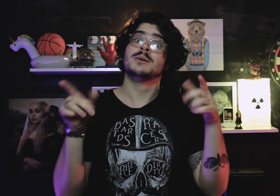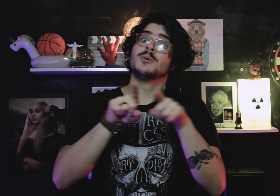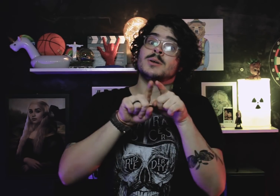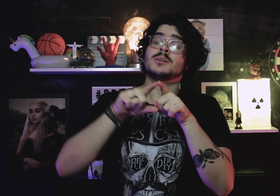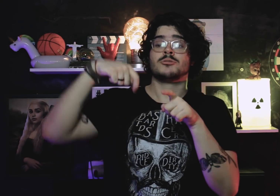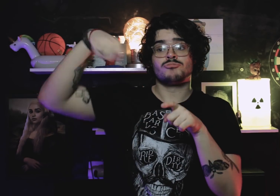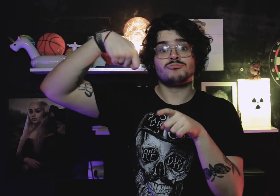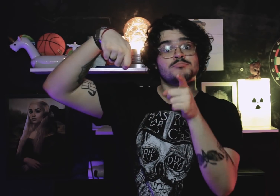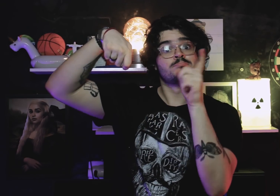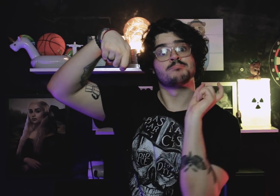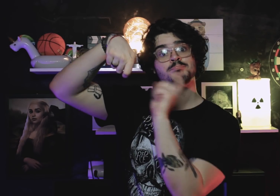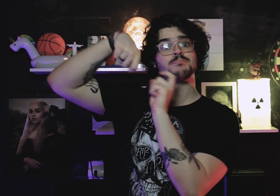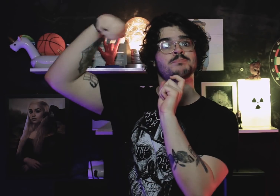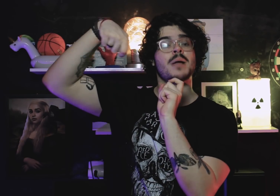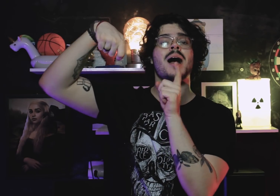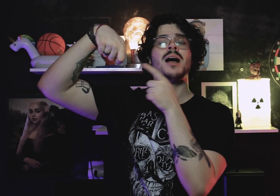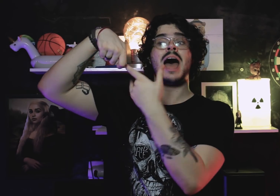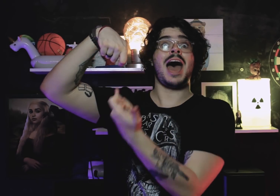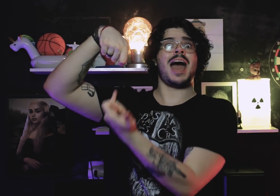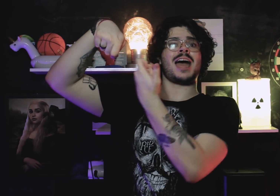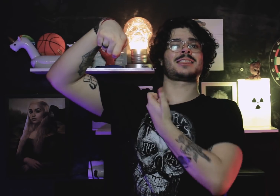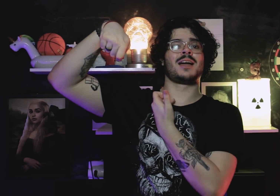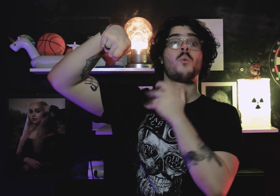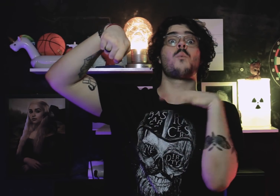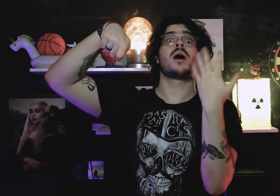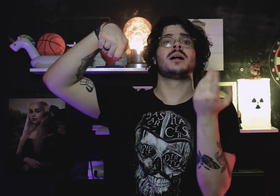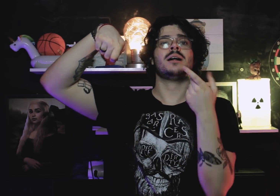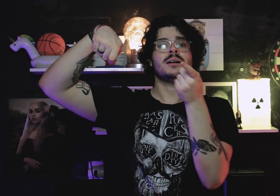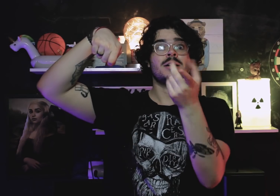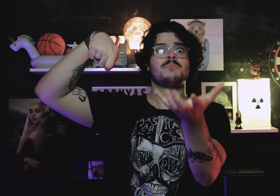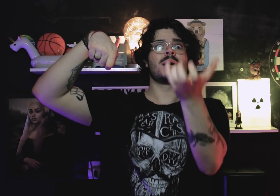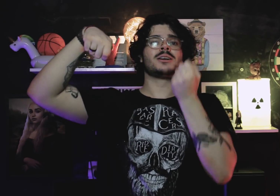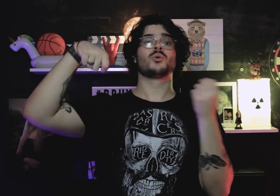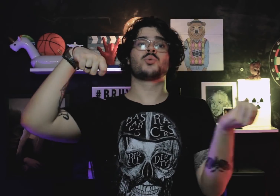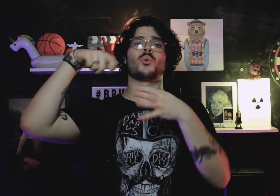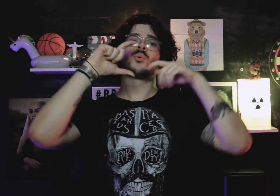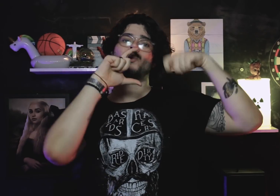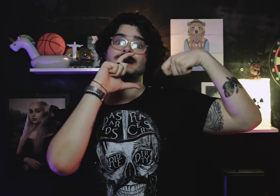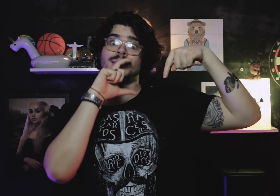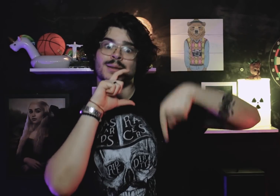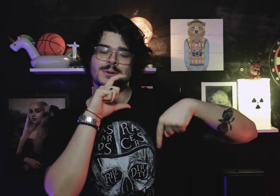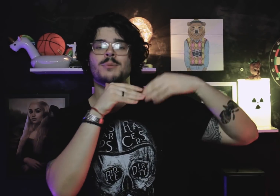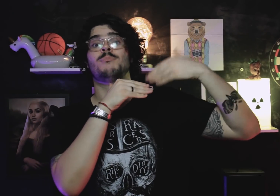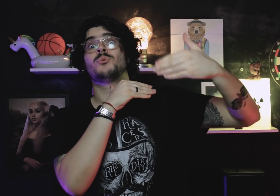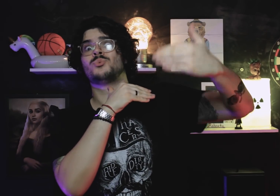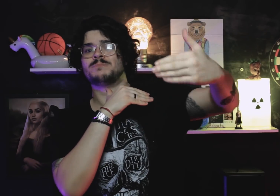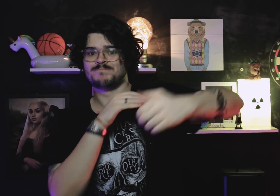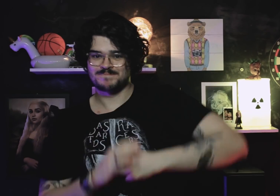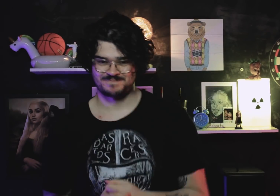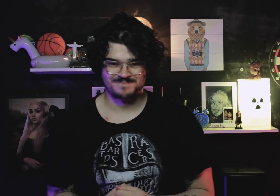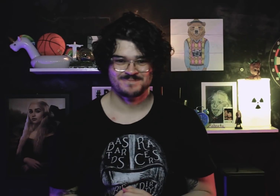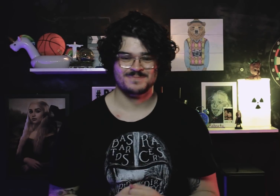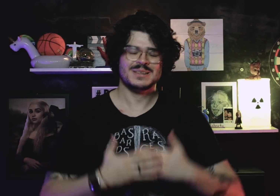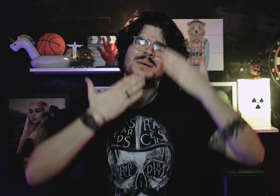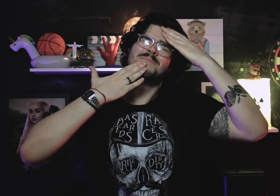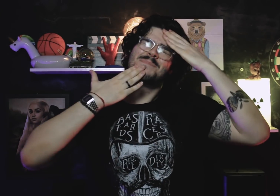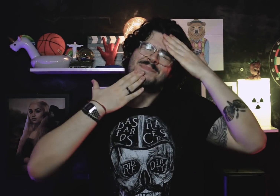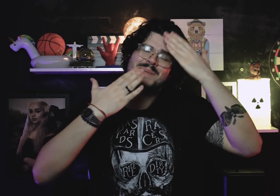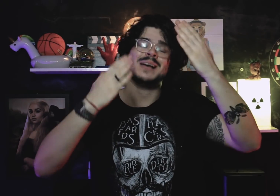Activate the bell, for you receive new videos, will be soon! Thank you!